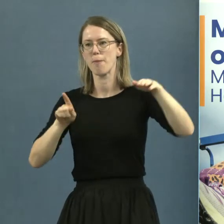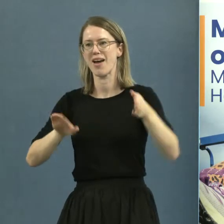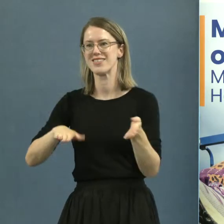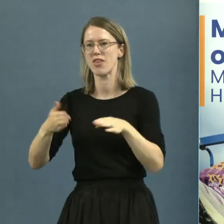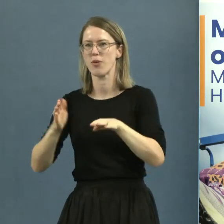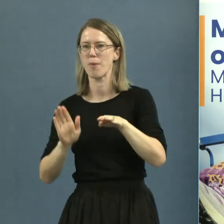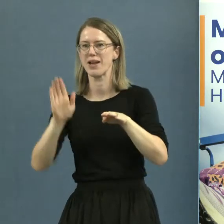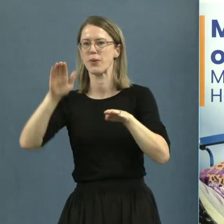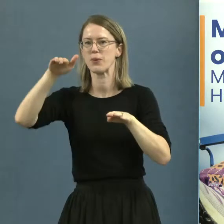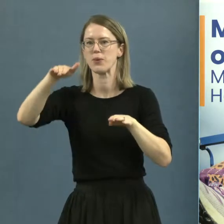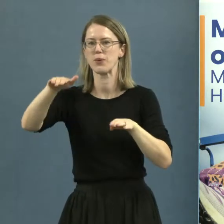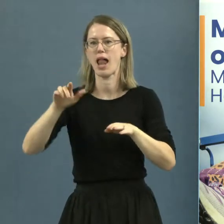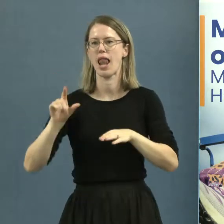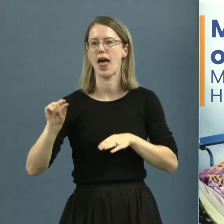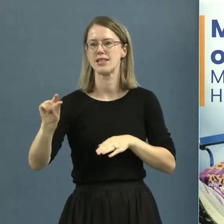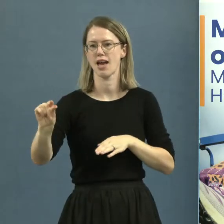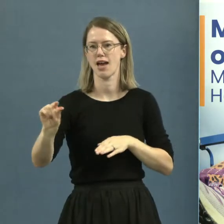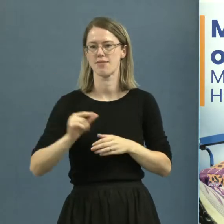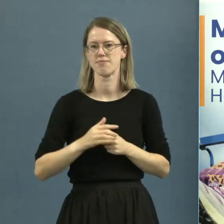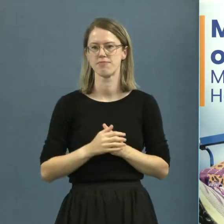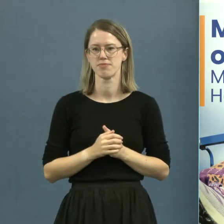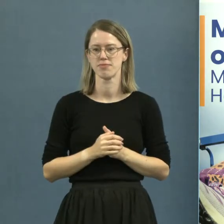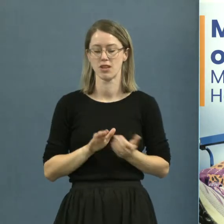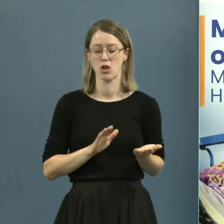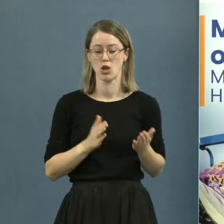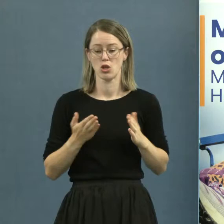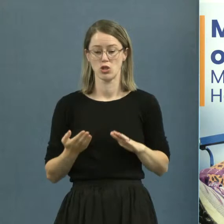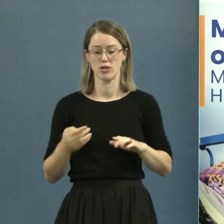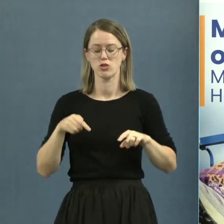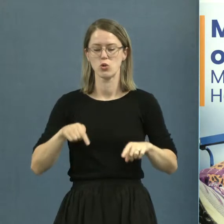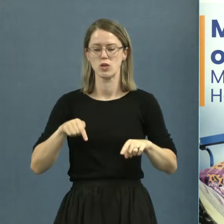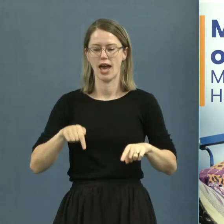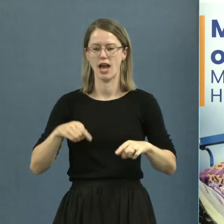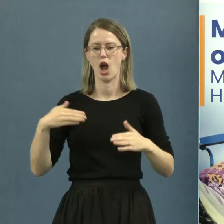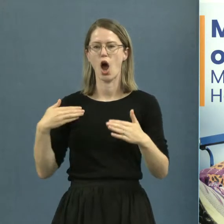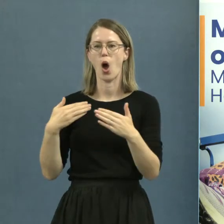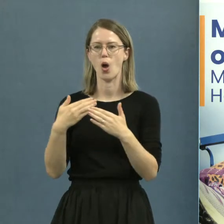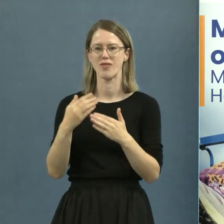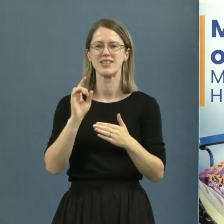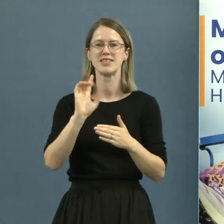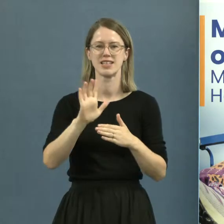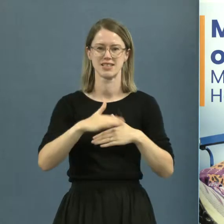community cases and hospitalisations. The deaths